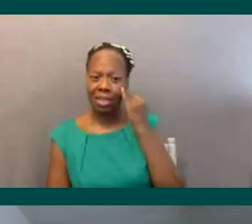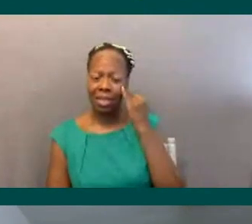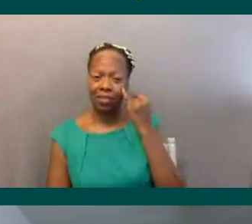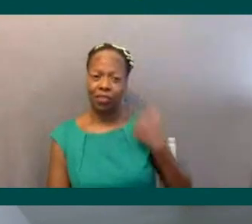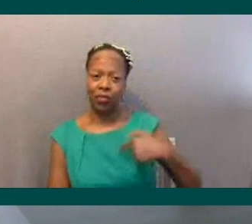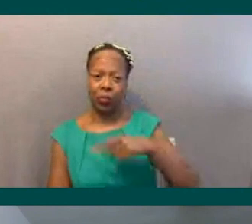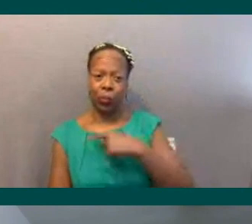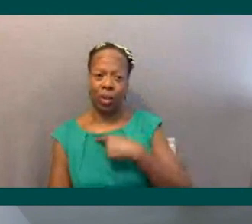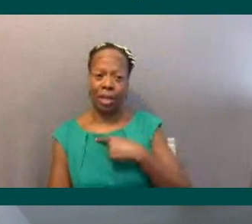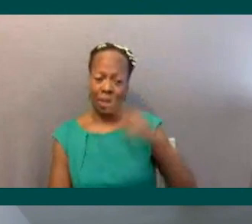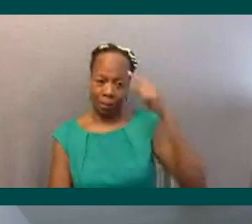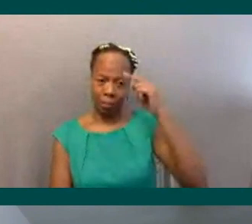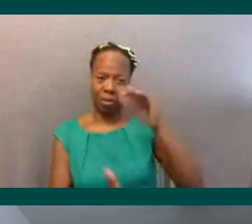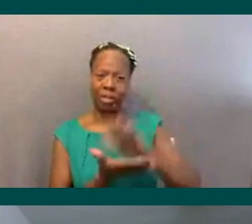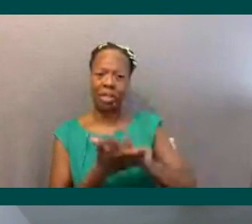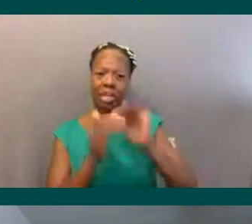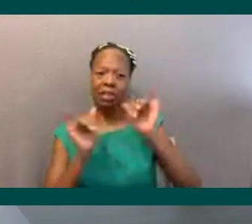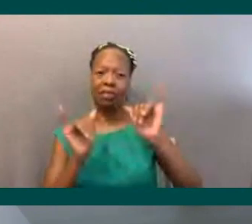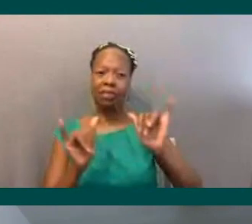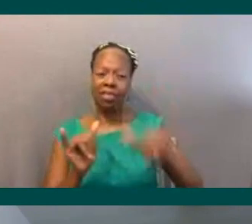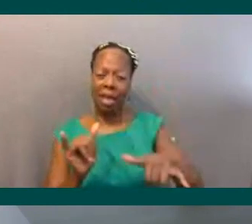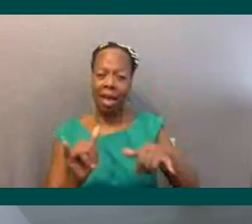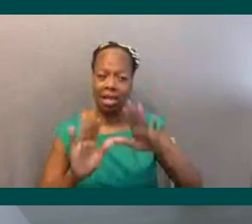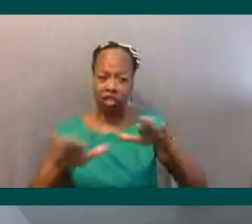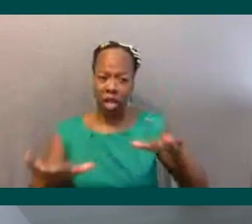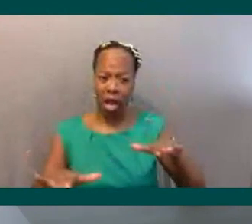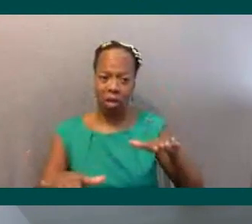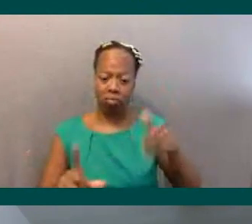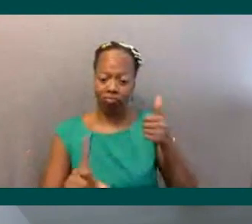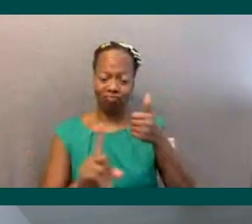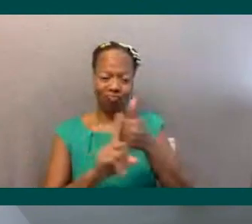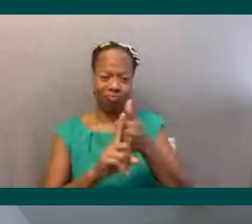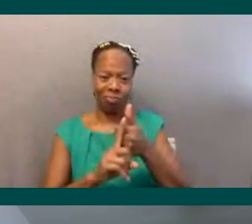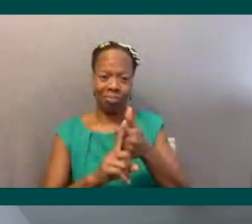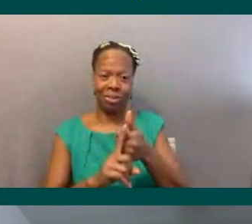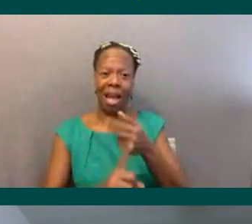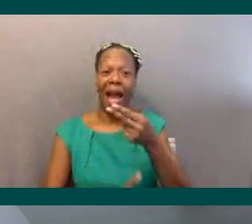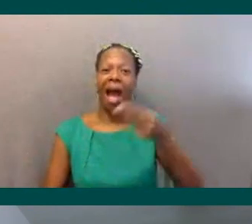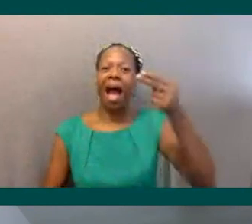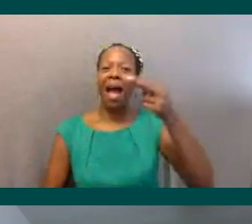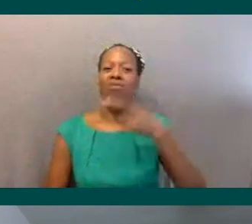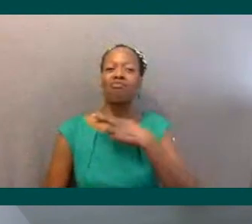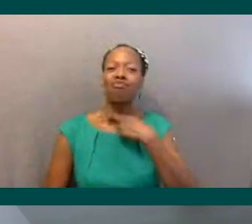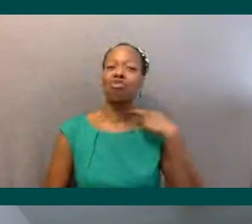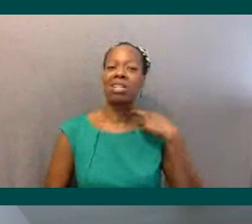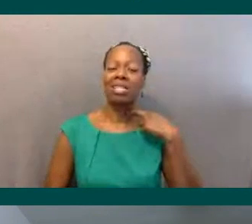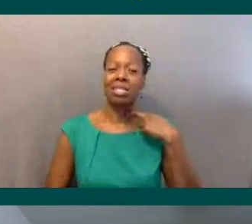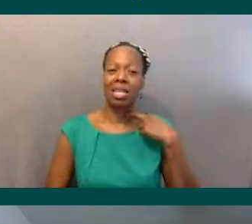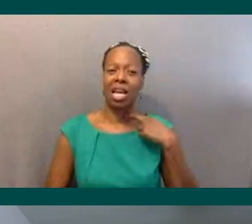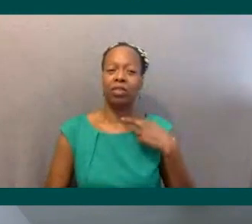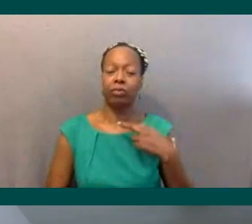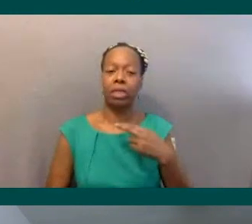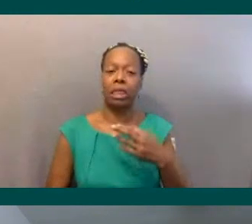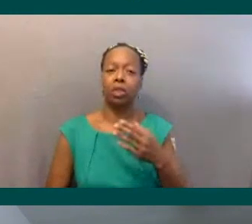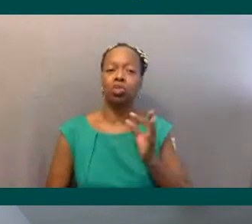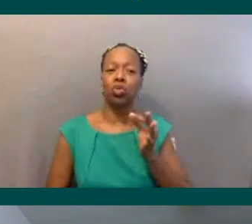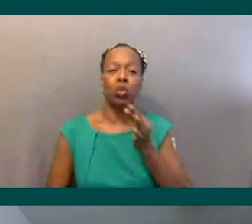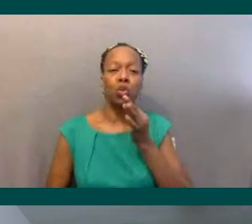If we believe that a child is at high risk of eventually developing hip dislocation,